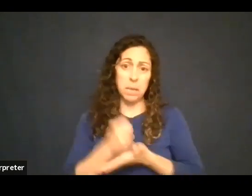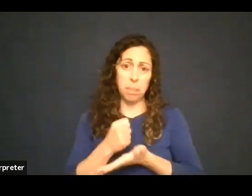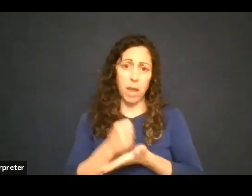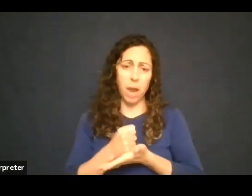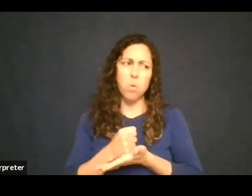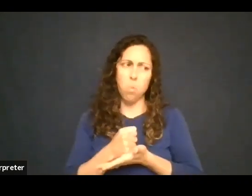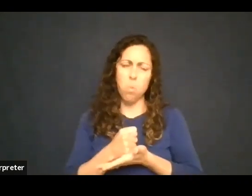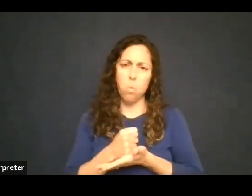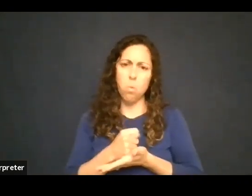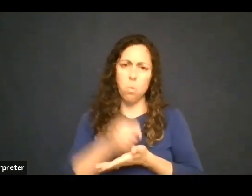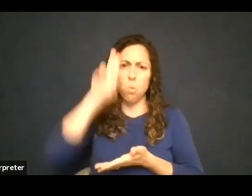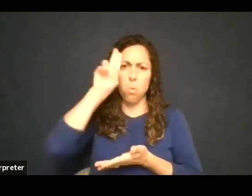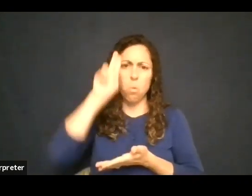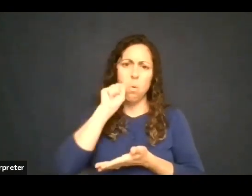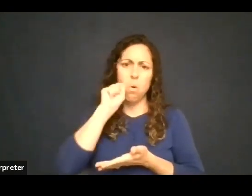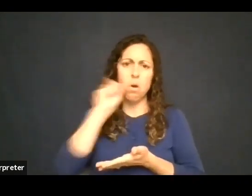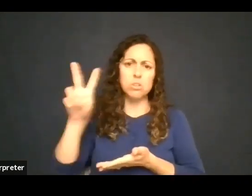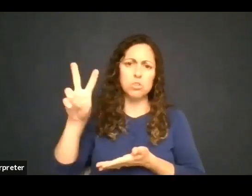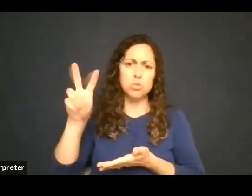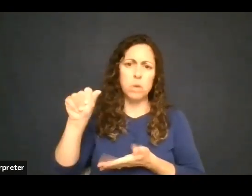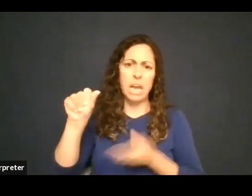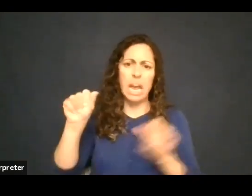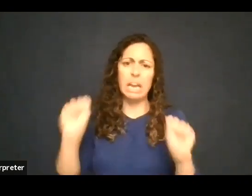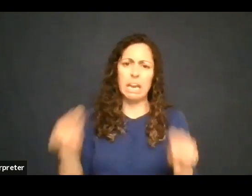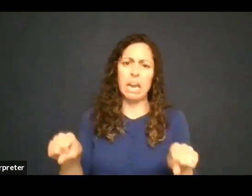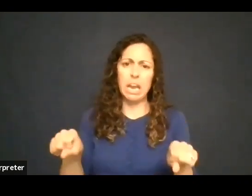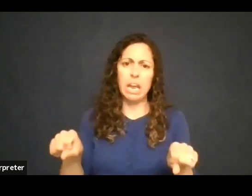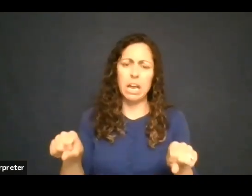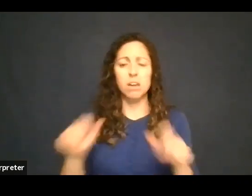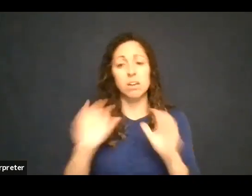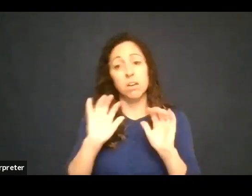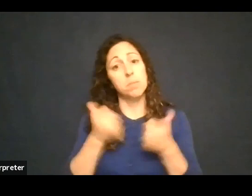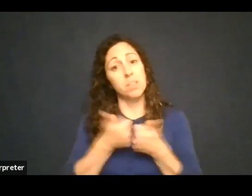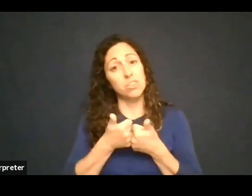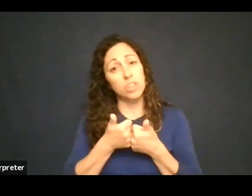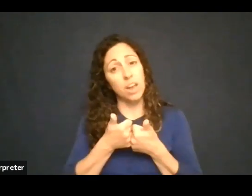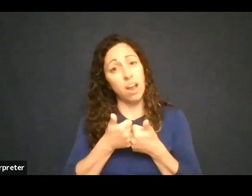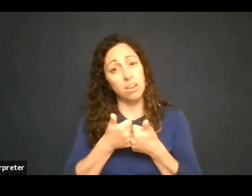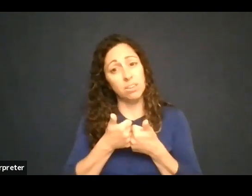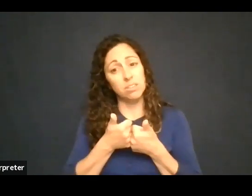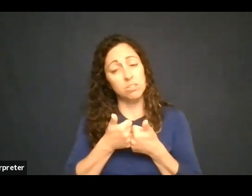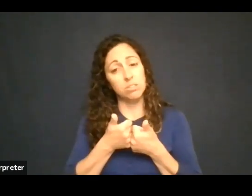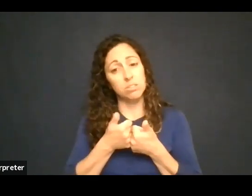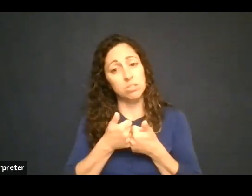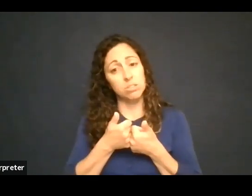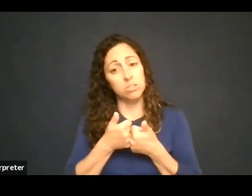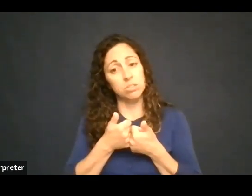The challenge there, as Brian was mentioning, is that the USH2A gene is large, so it's